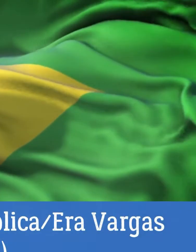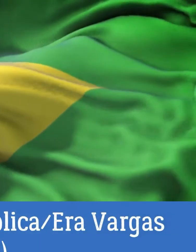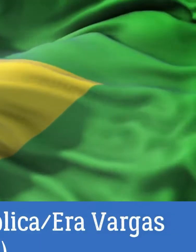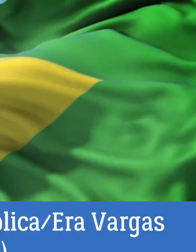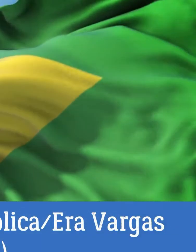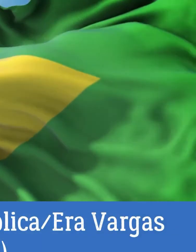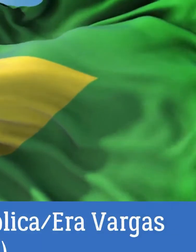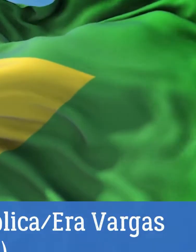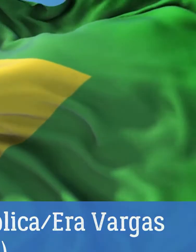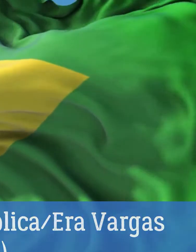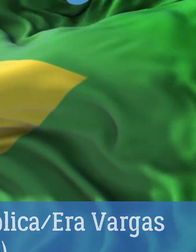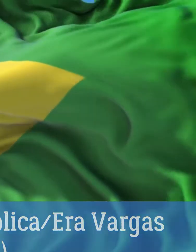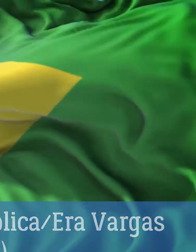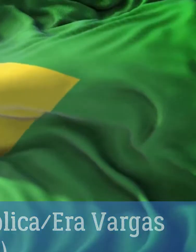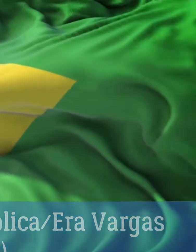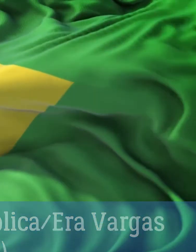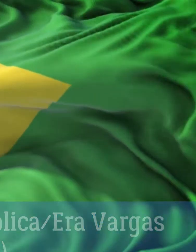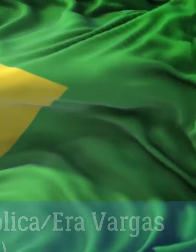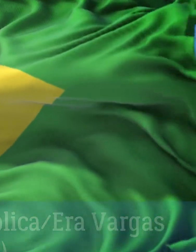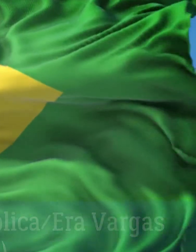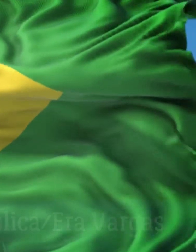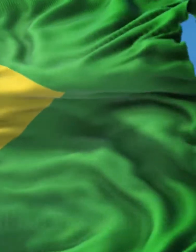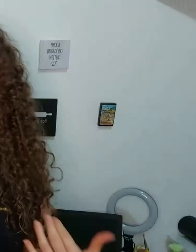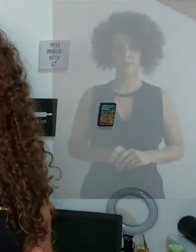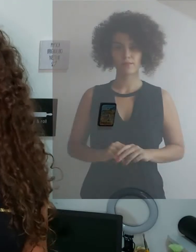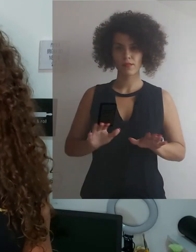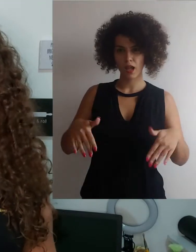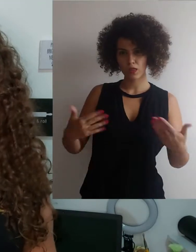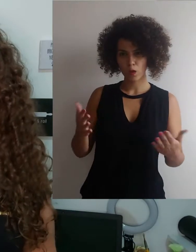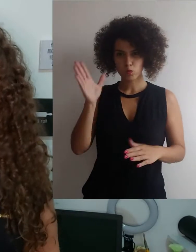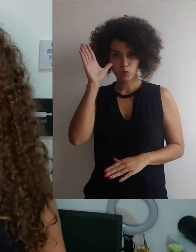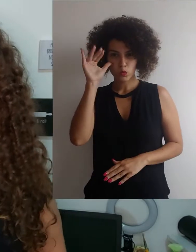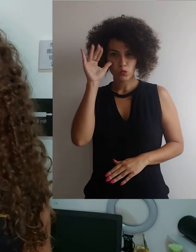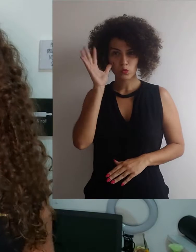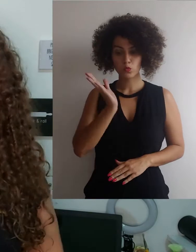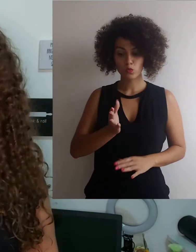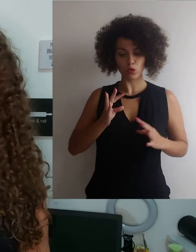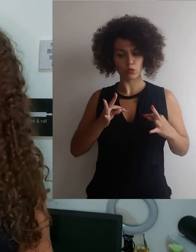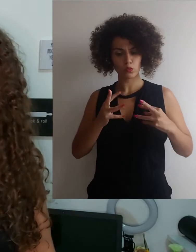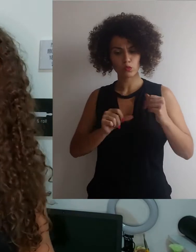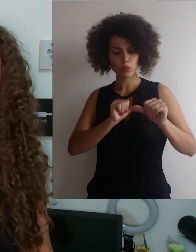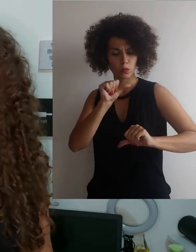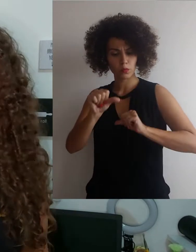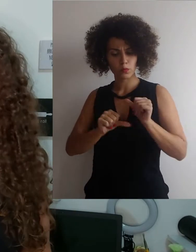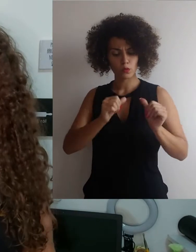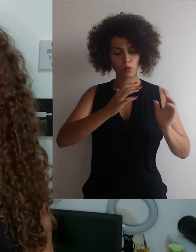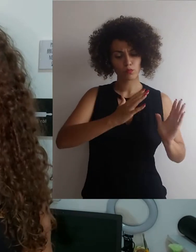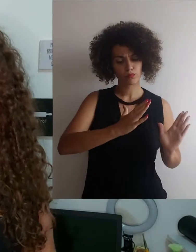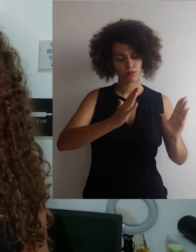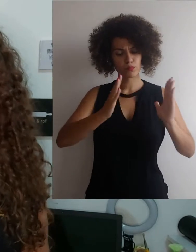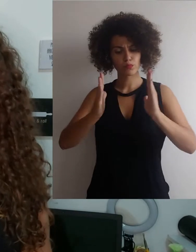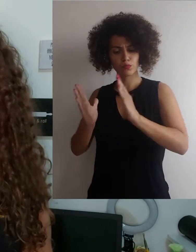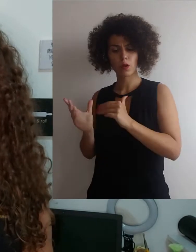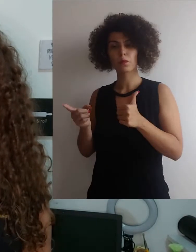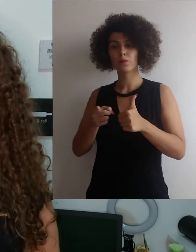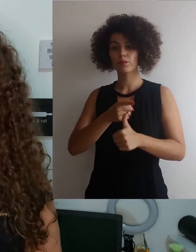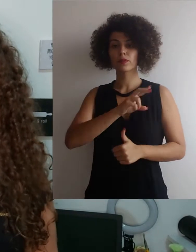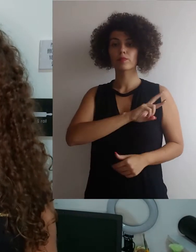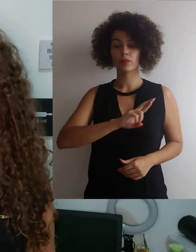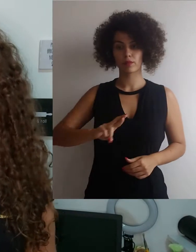So, we just saw all the changes and paths that took place